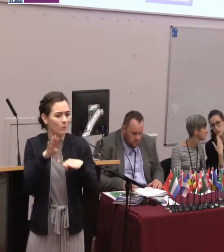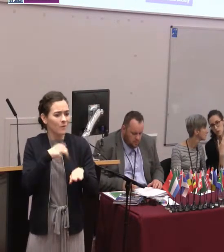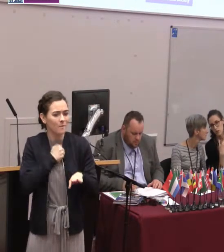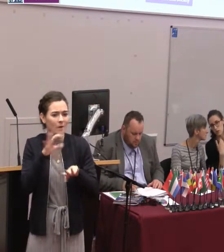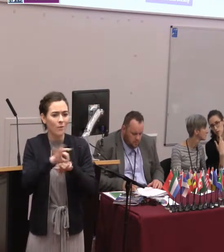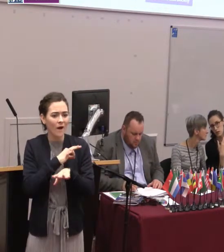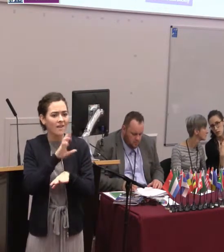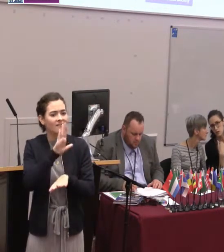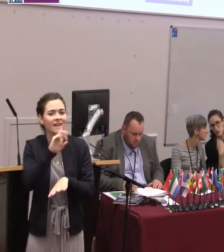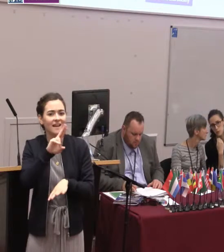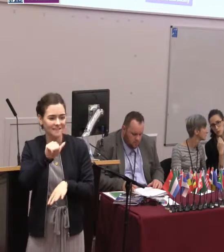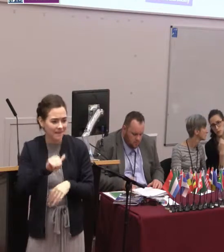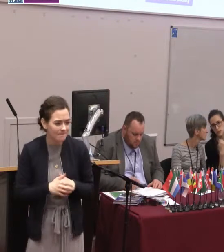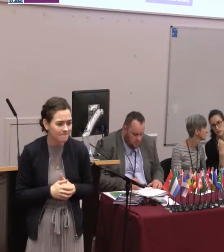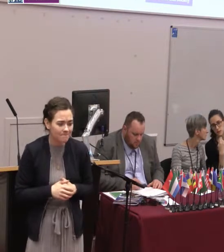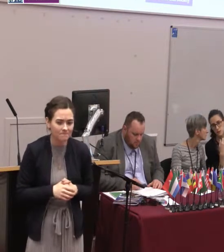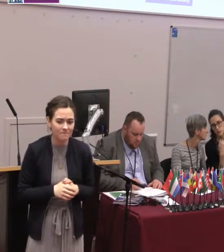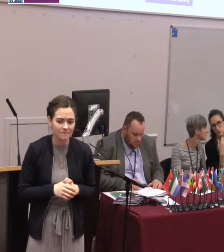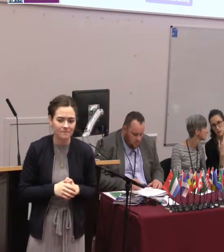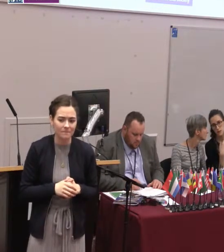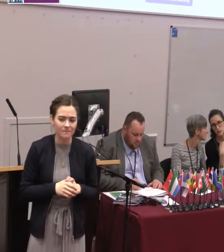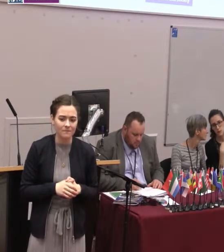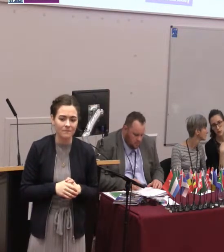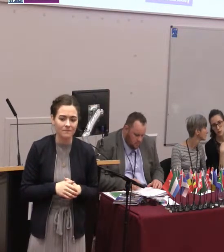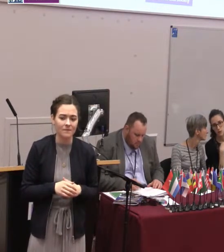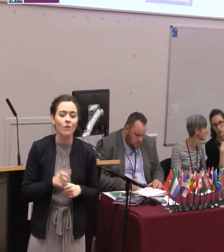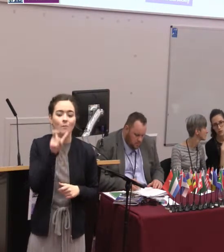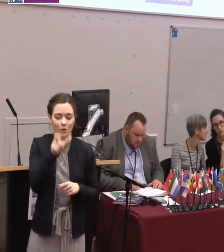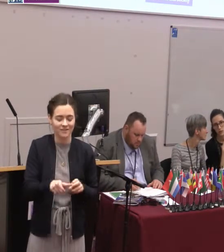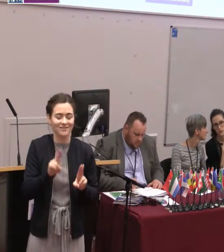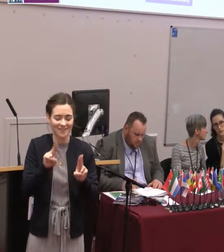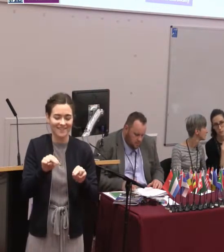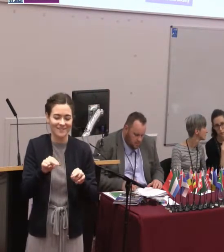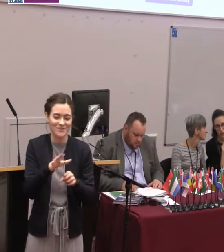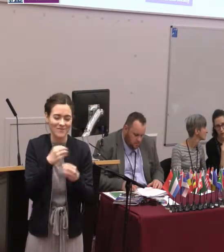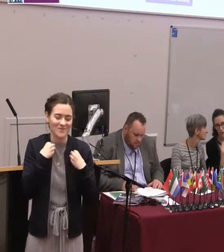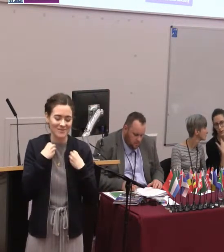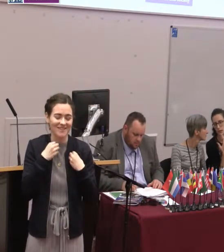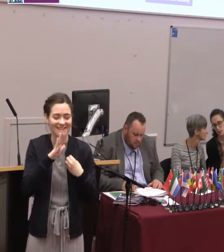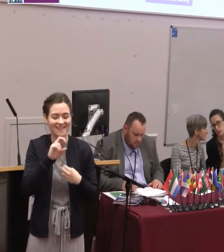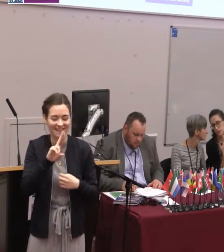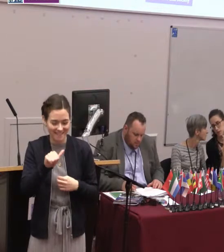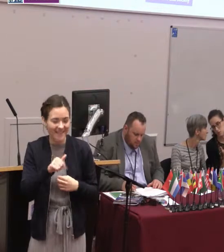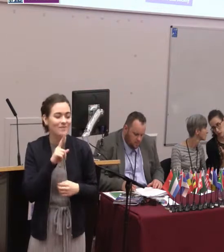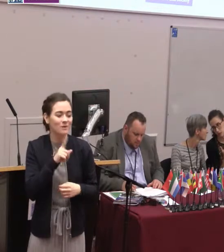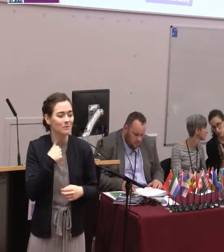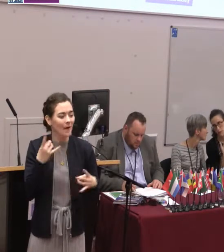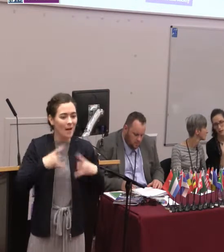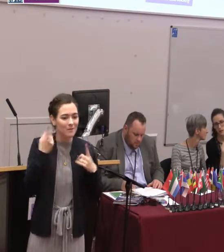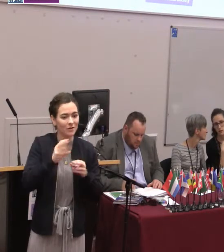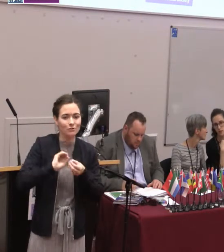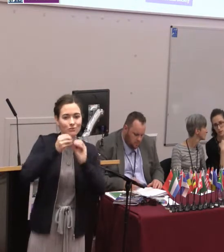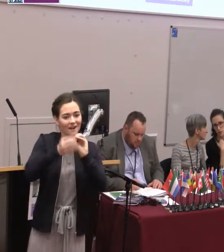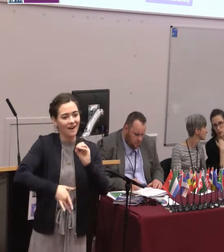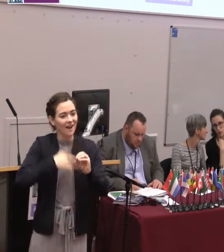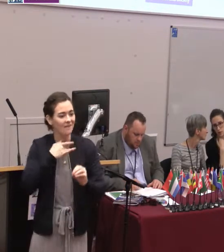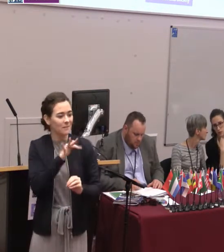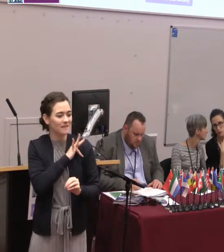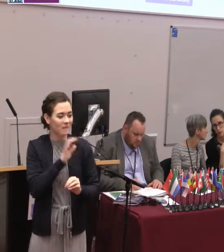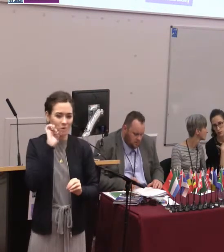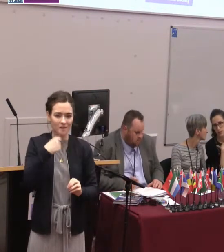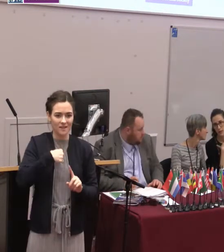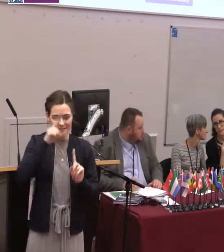But I really have to create a life for myself because I did not know what life was really